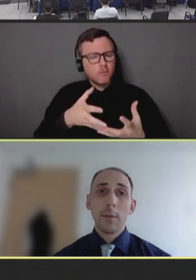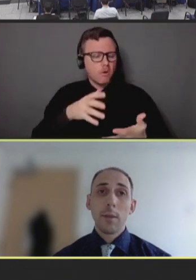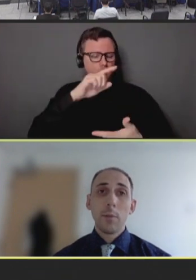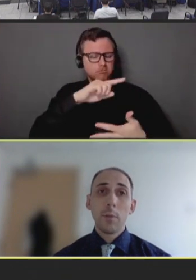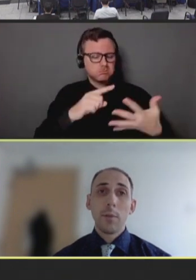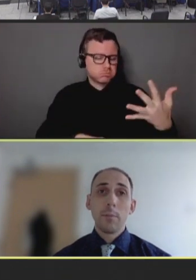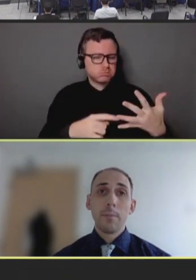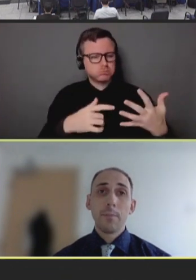Next slide, please.